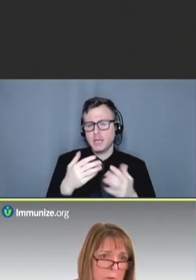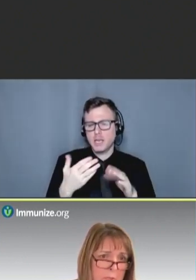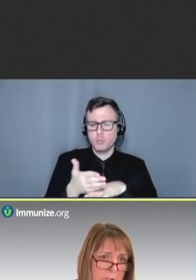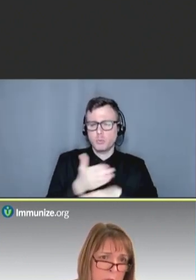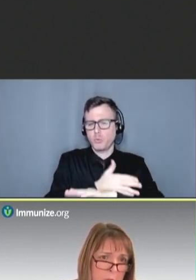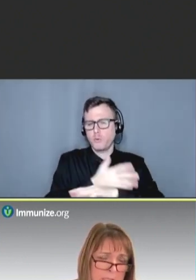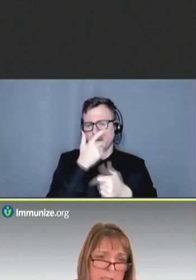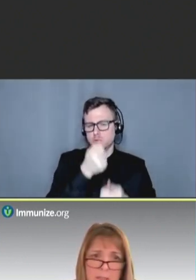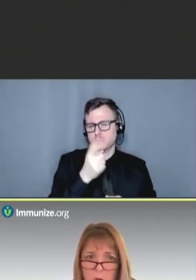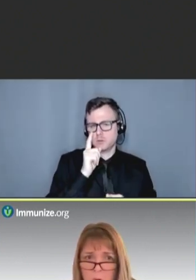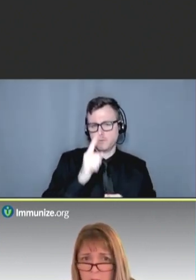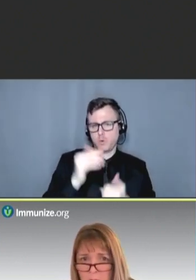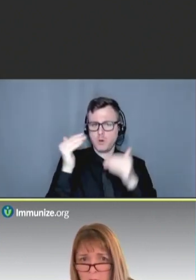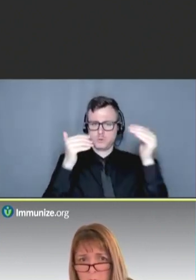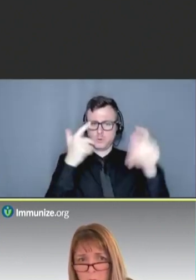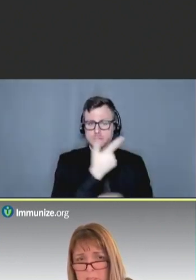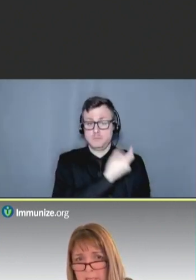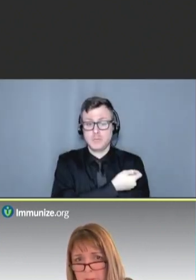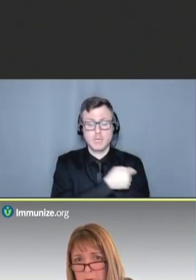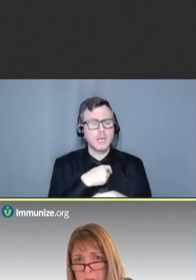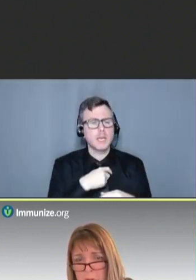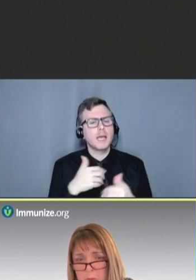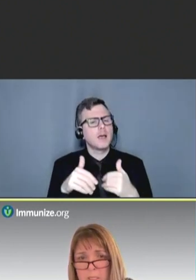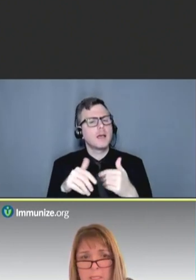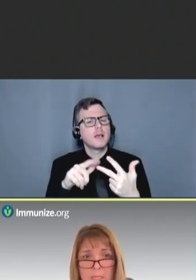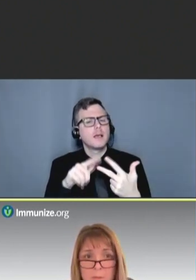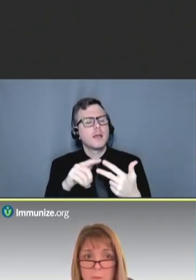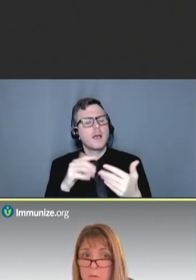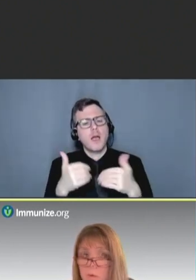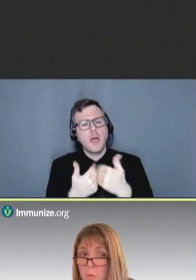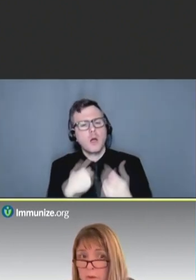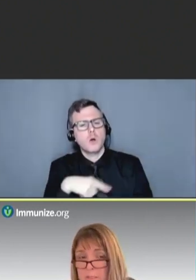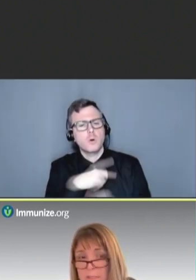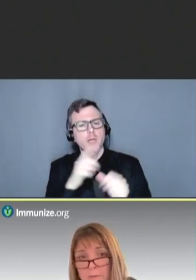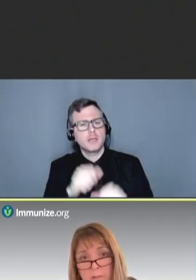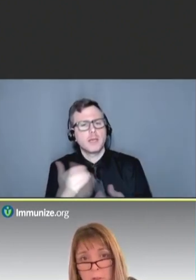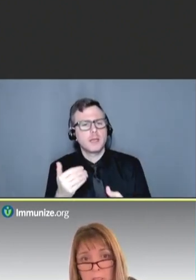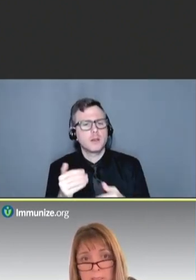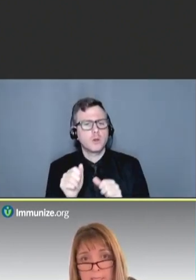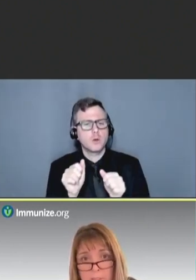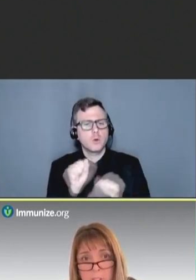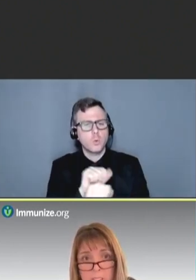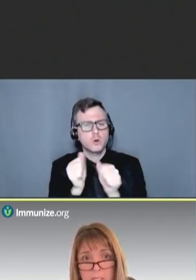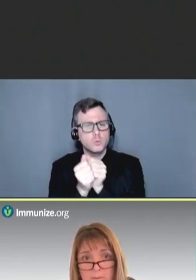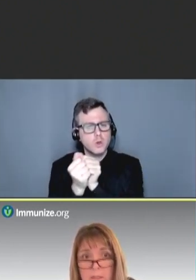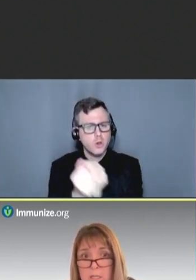Another issue was how can we all work together to improve awareness of and utilization of